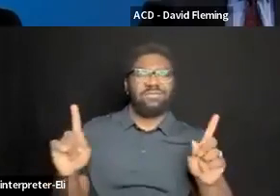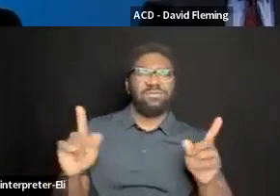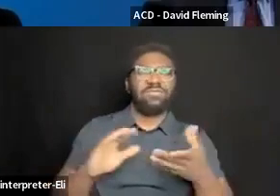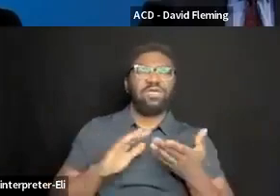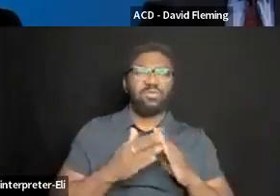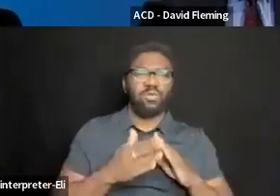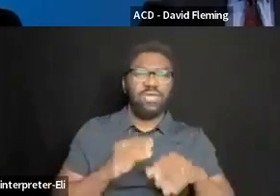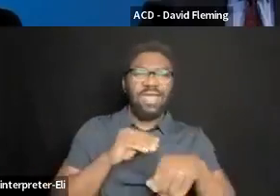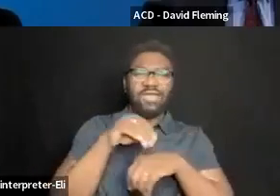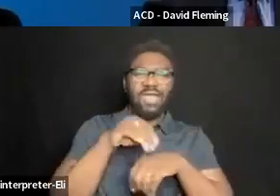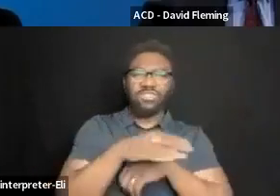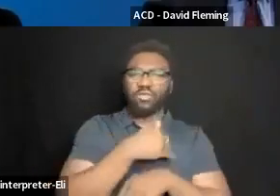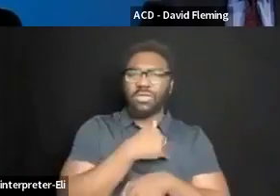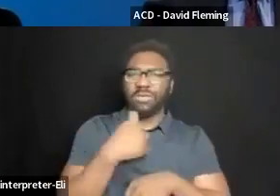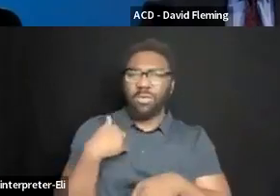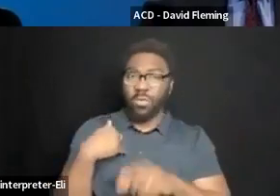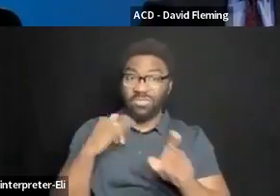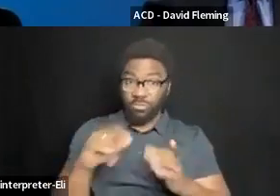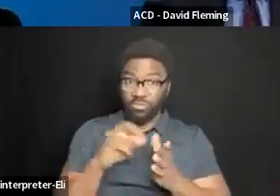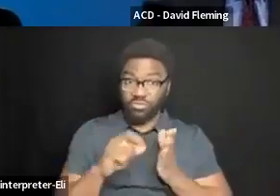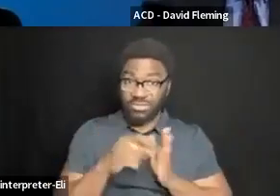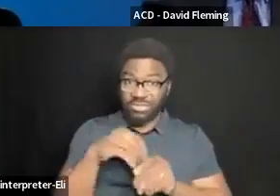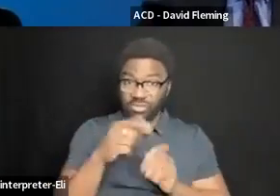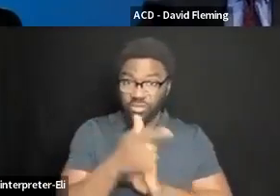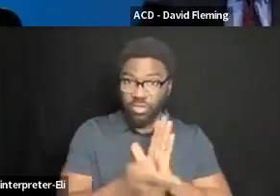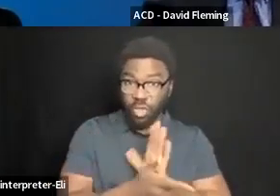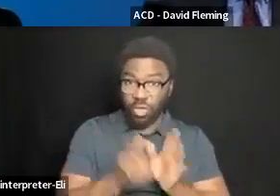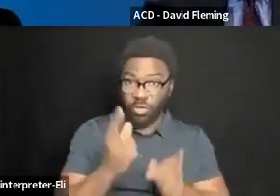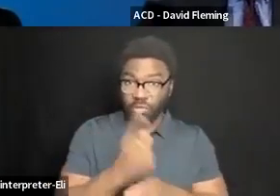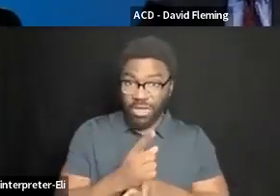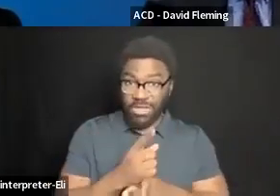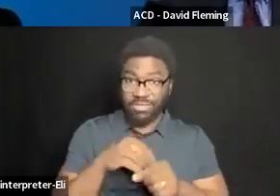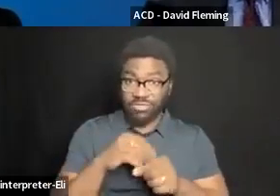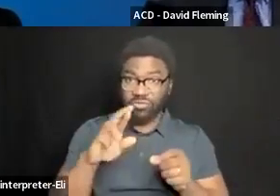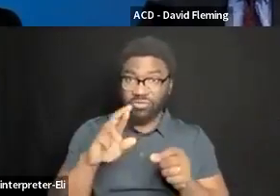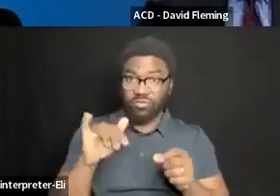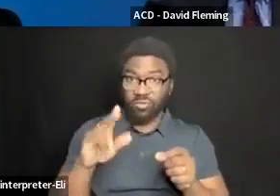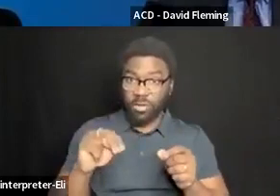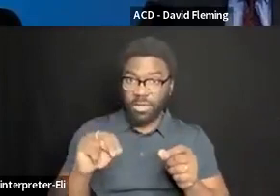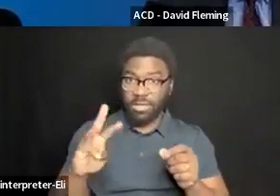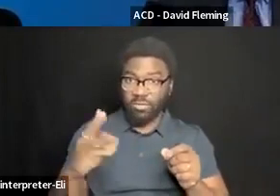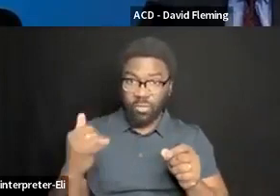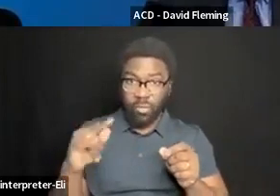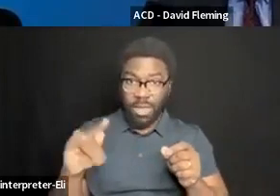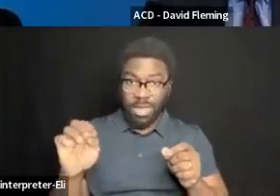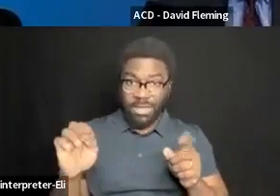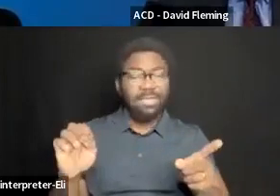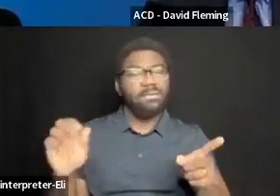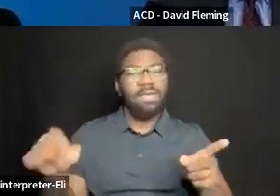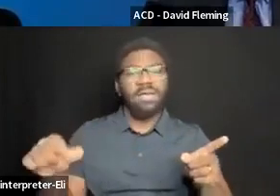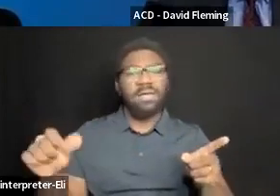into the law, right, into the statute. So any other examples we would welcome those